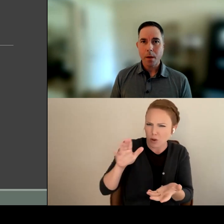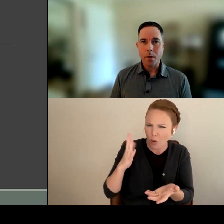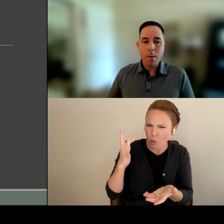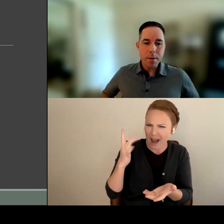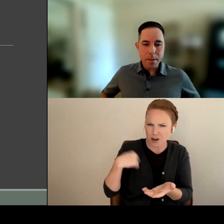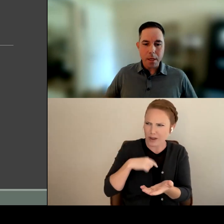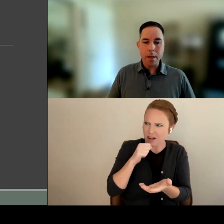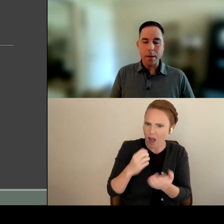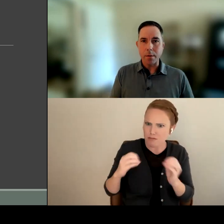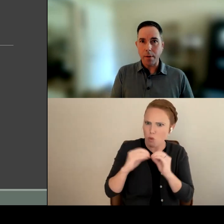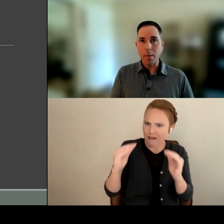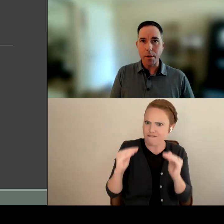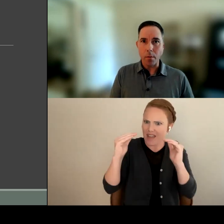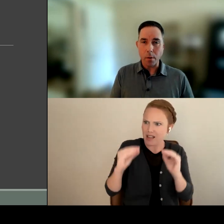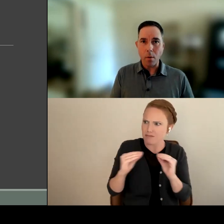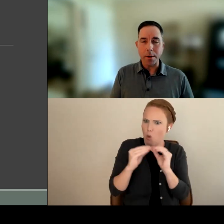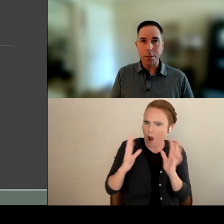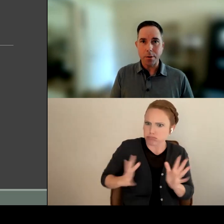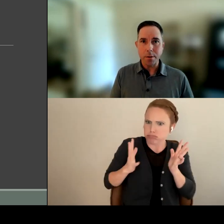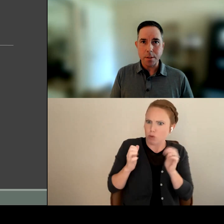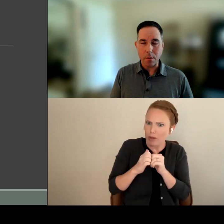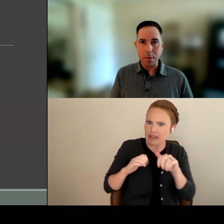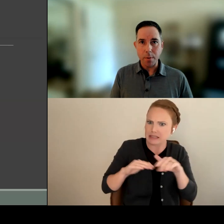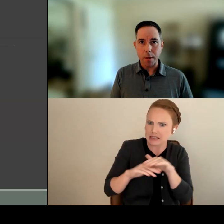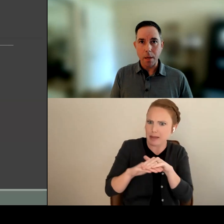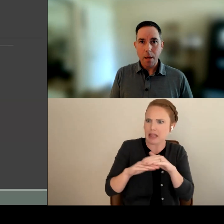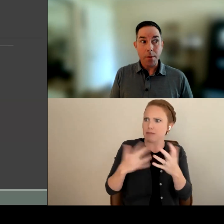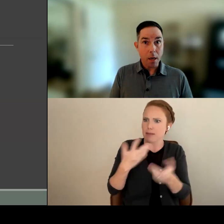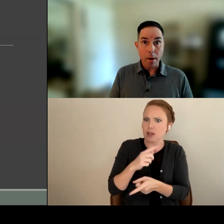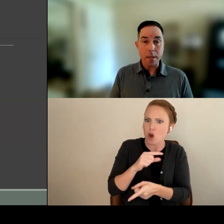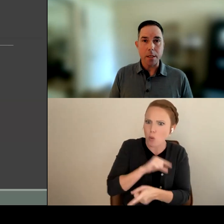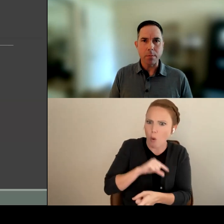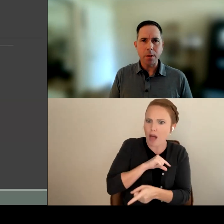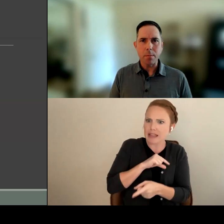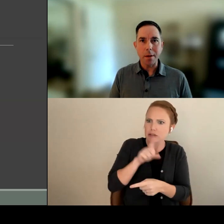Maybe the design or the development or quality assurance teams have been thinking about accessibility,